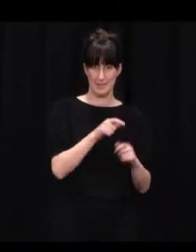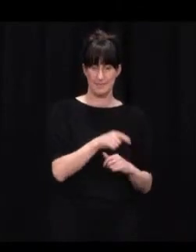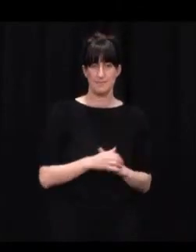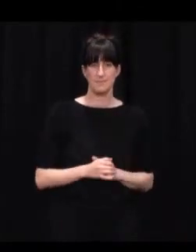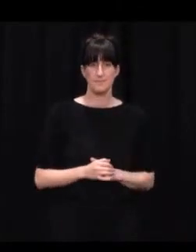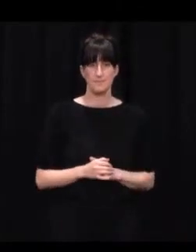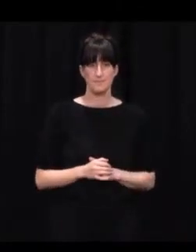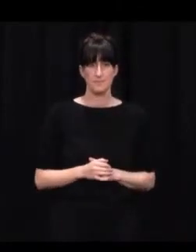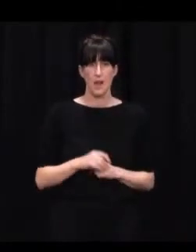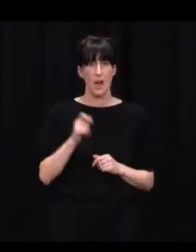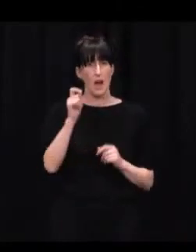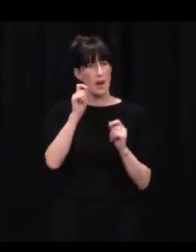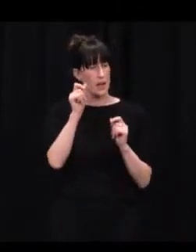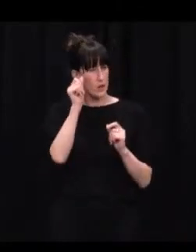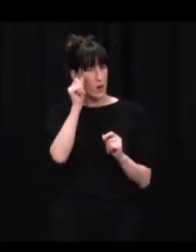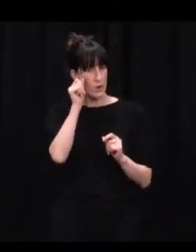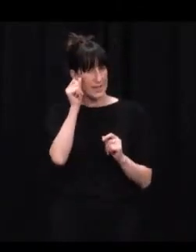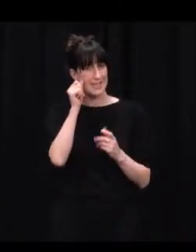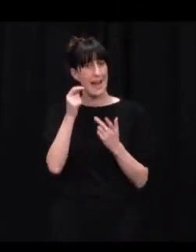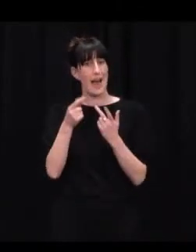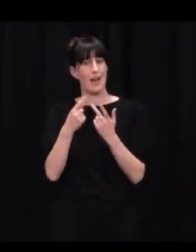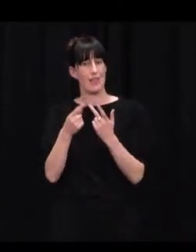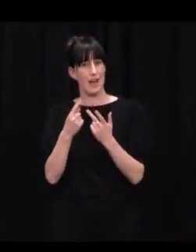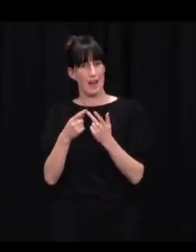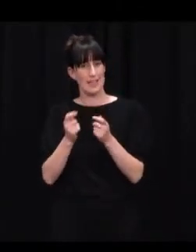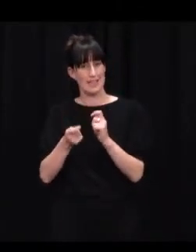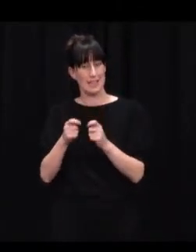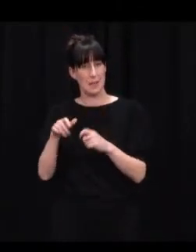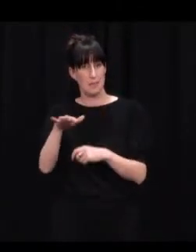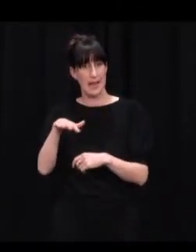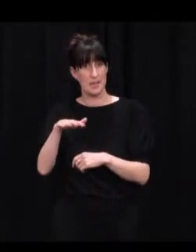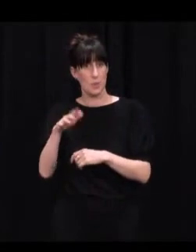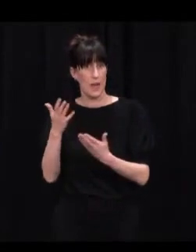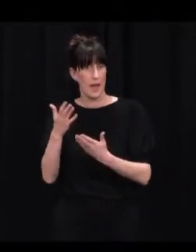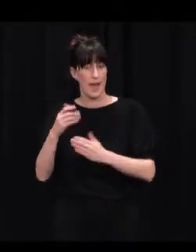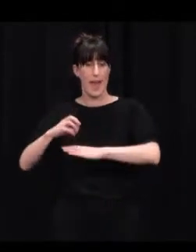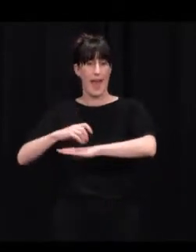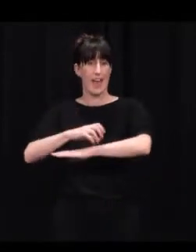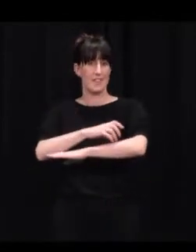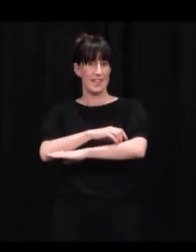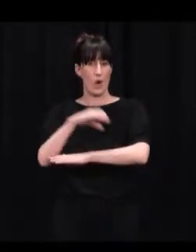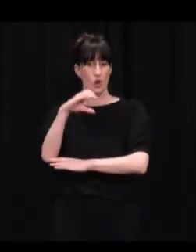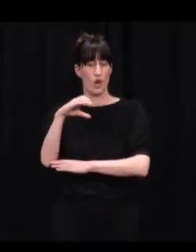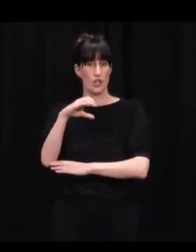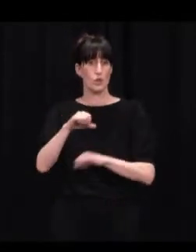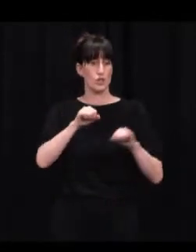8pm. There are four additional